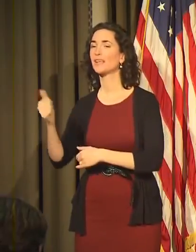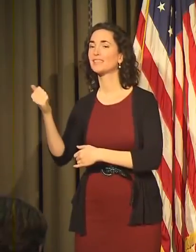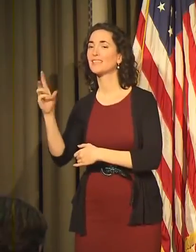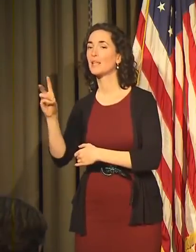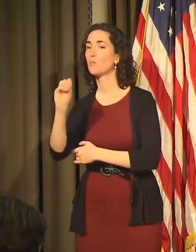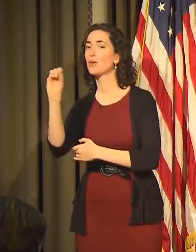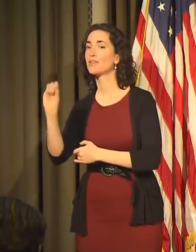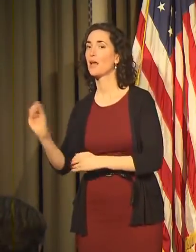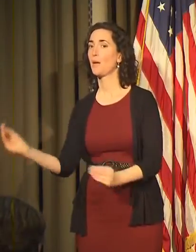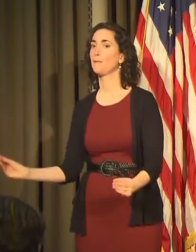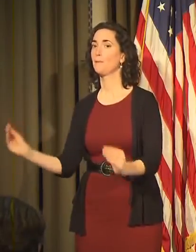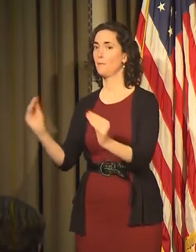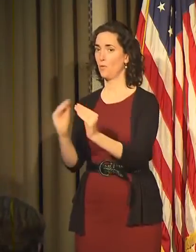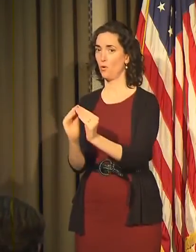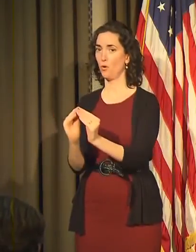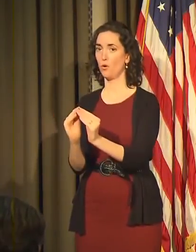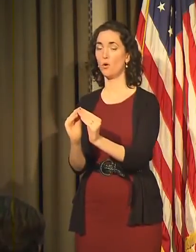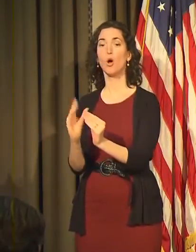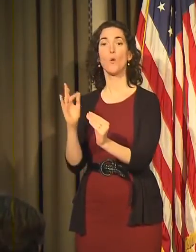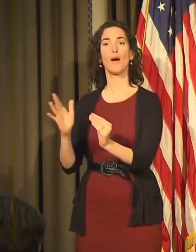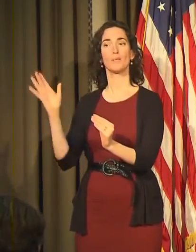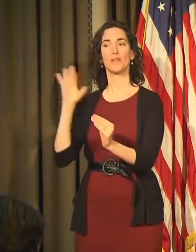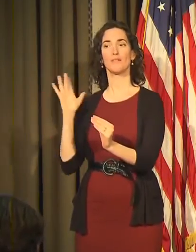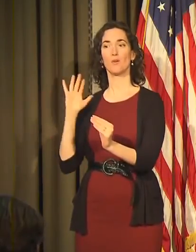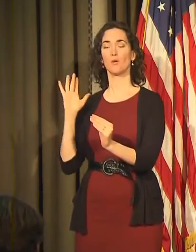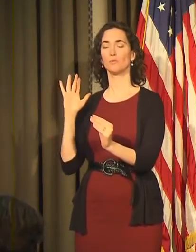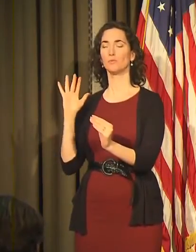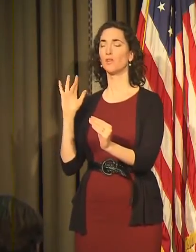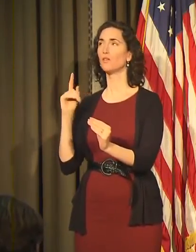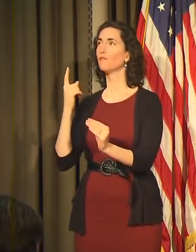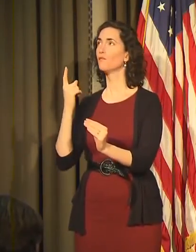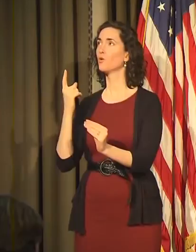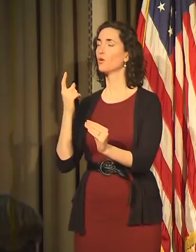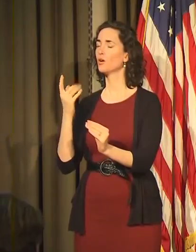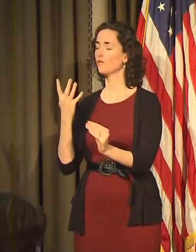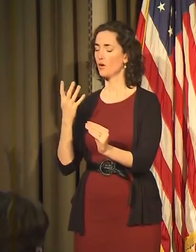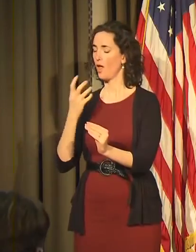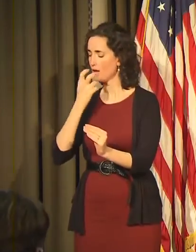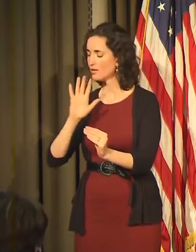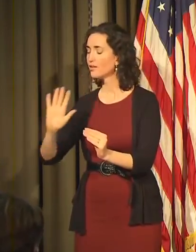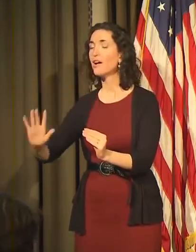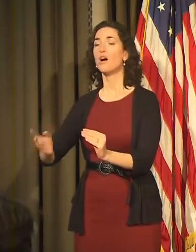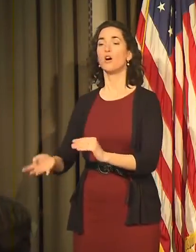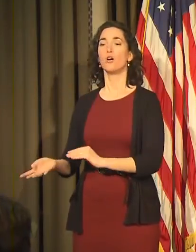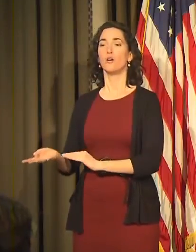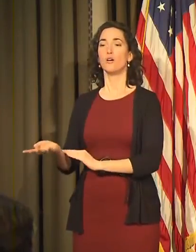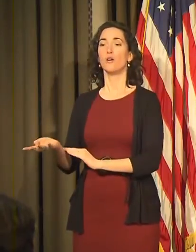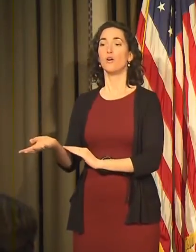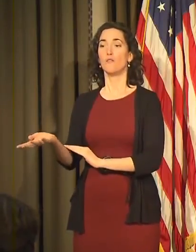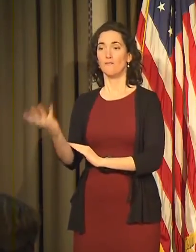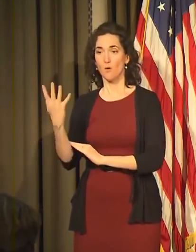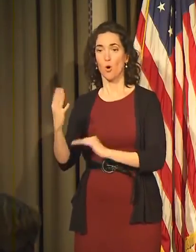THE GOOD NEWS IS THERE IS A 60% INCREASE